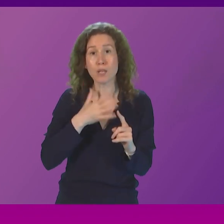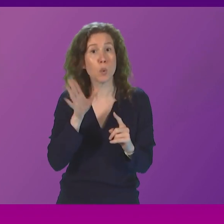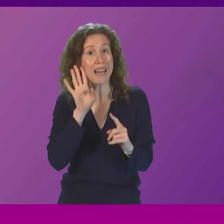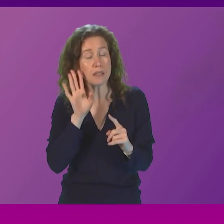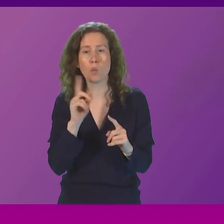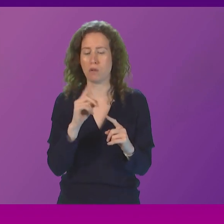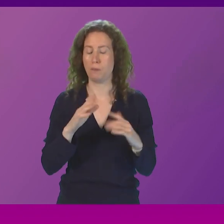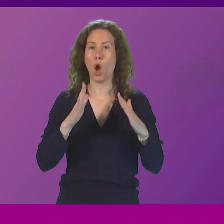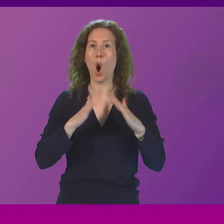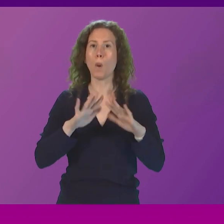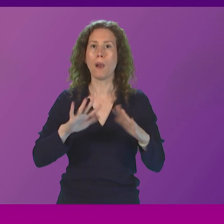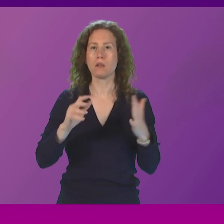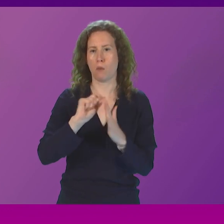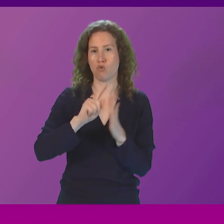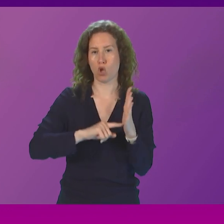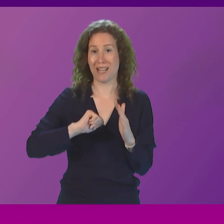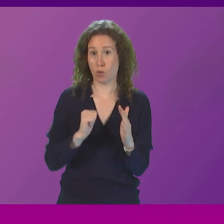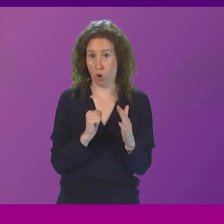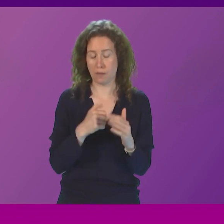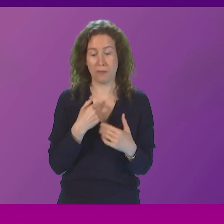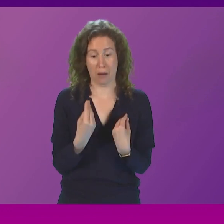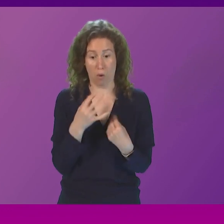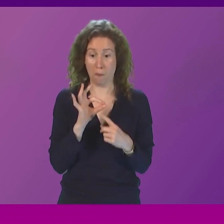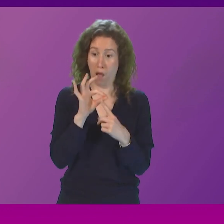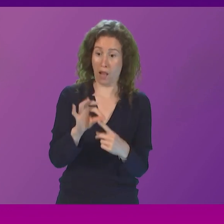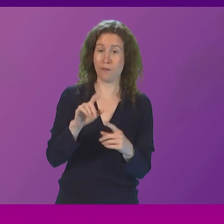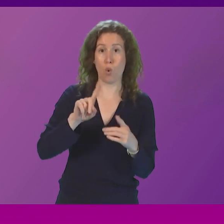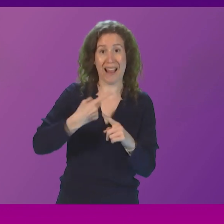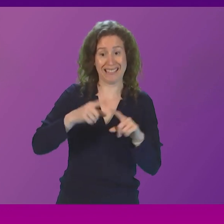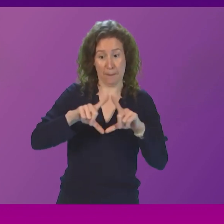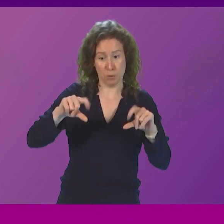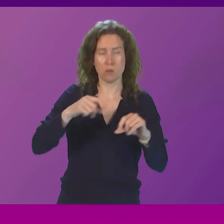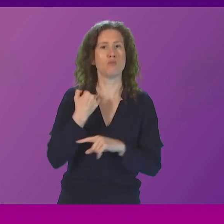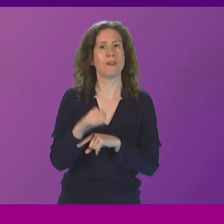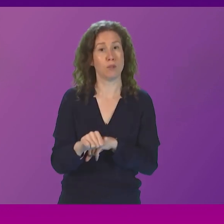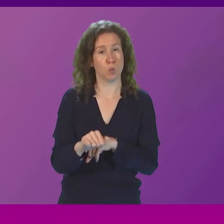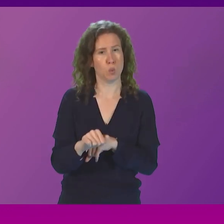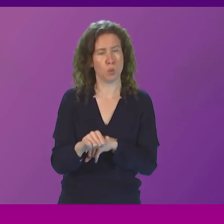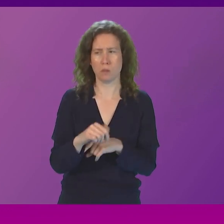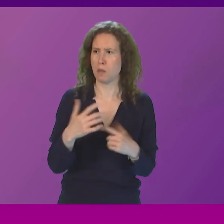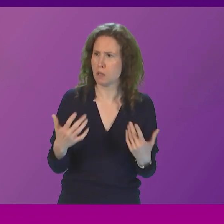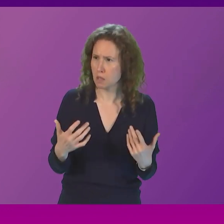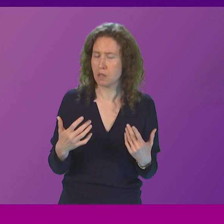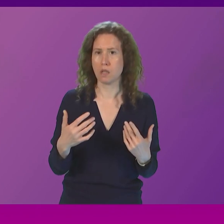Project Scotland has said. It was refused an exemption— And still they heckle.